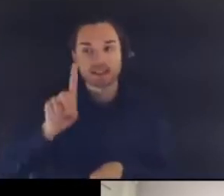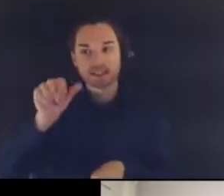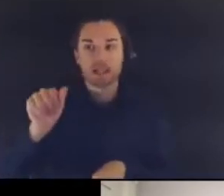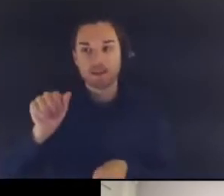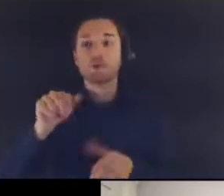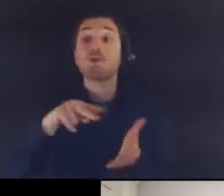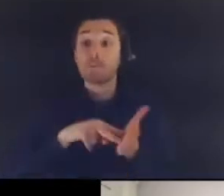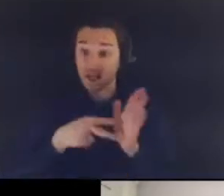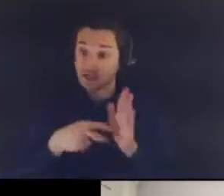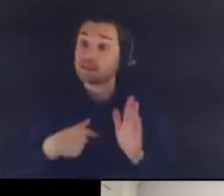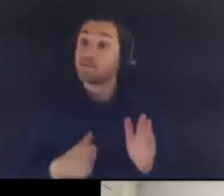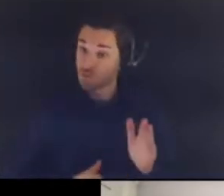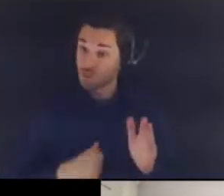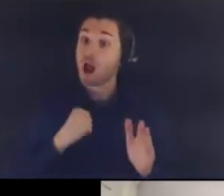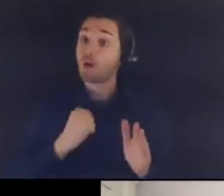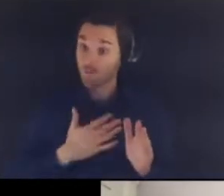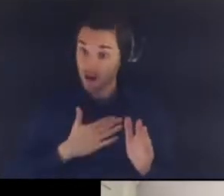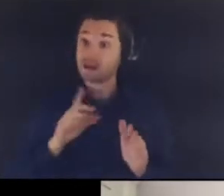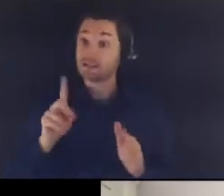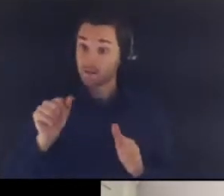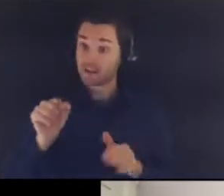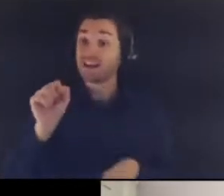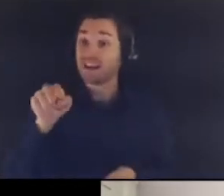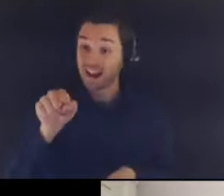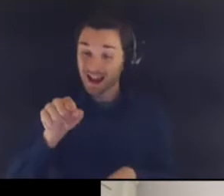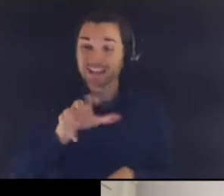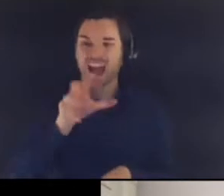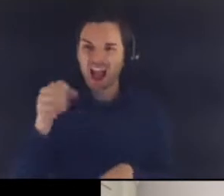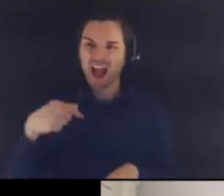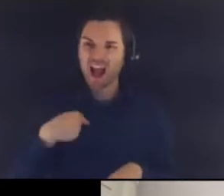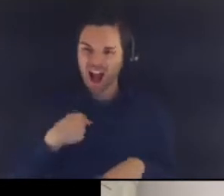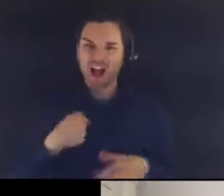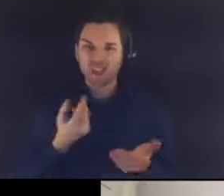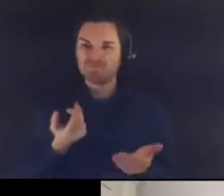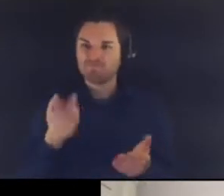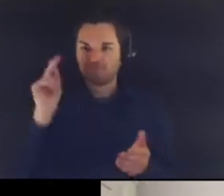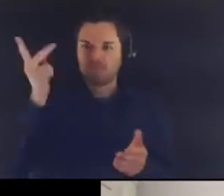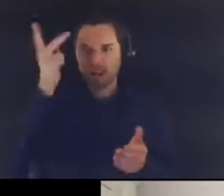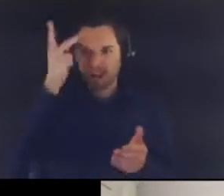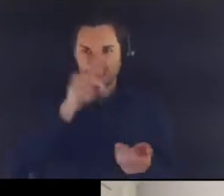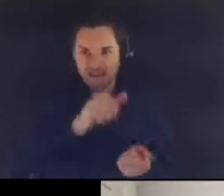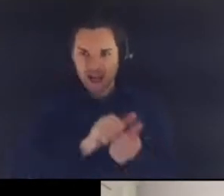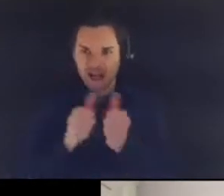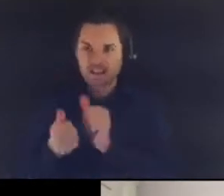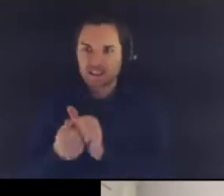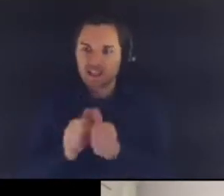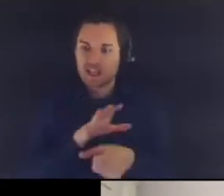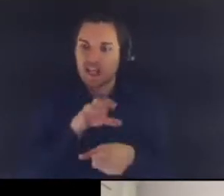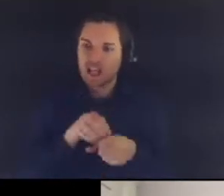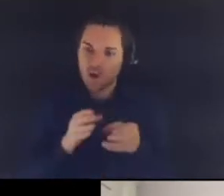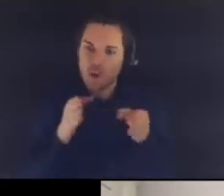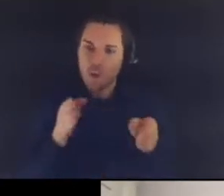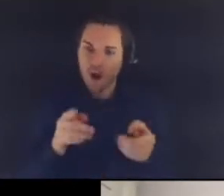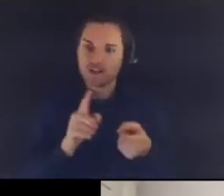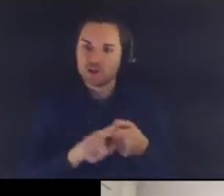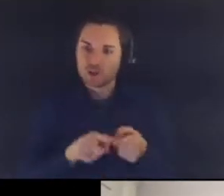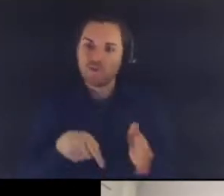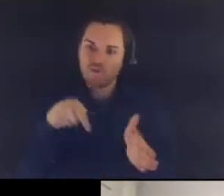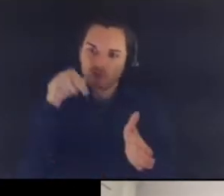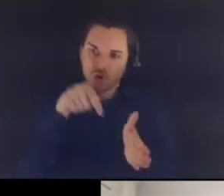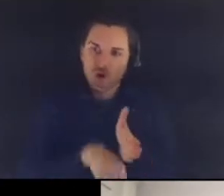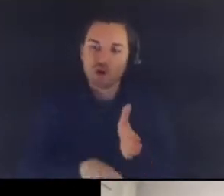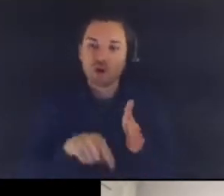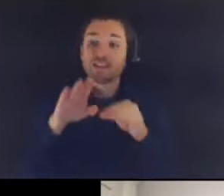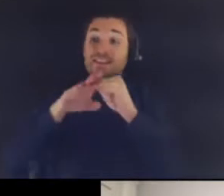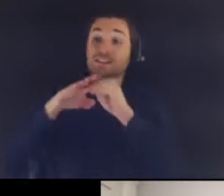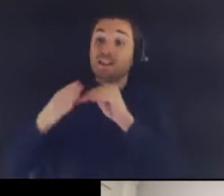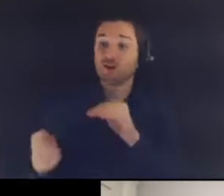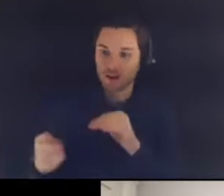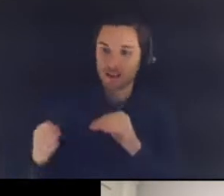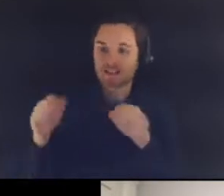politicize it in a manner to further decrease ableism, especially among our scientific community.